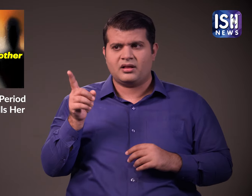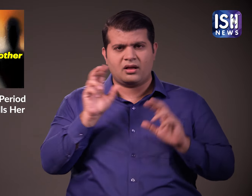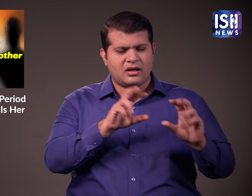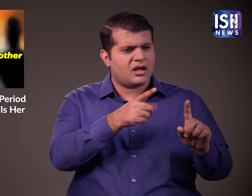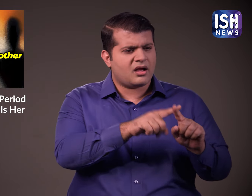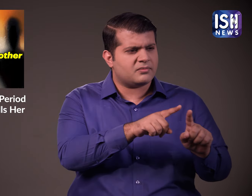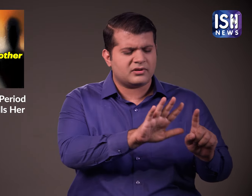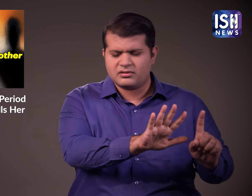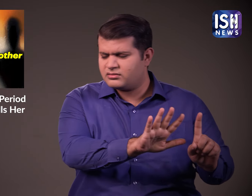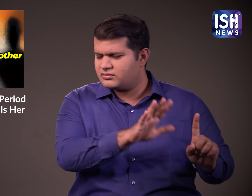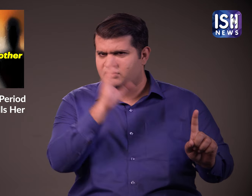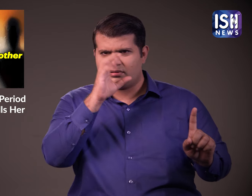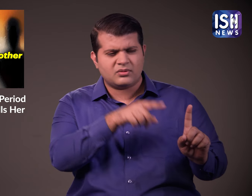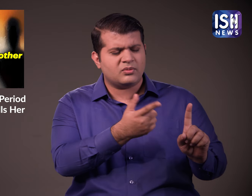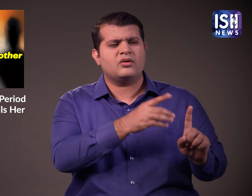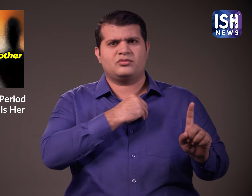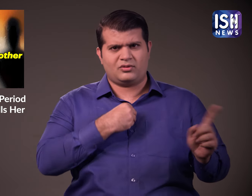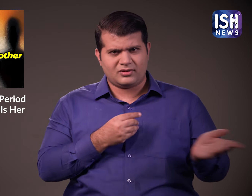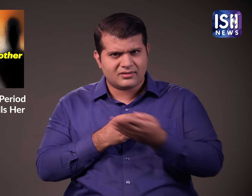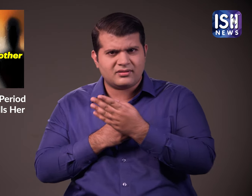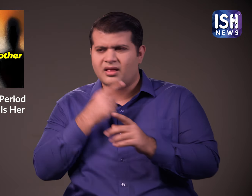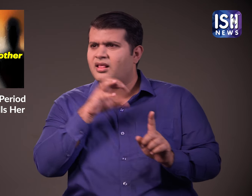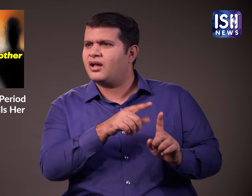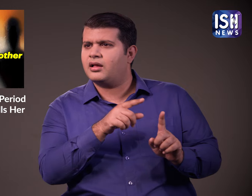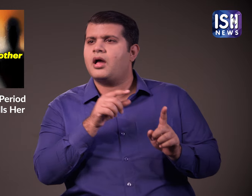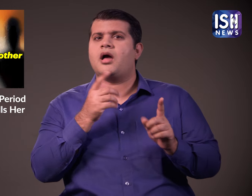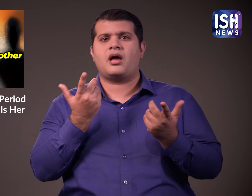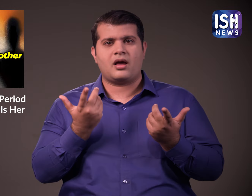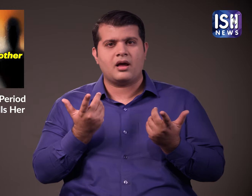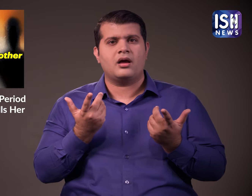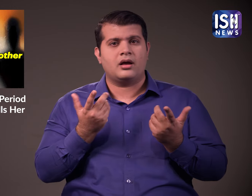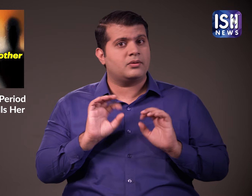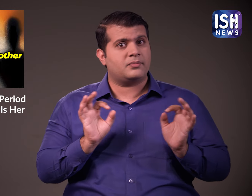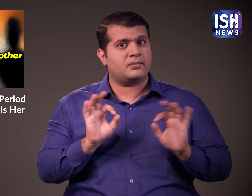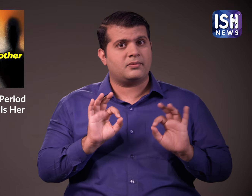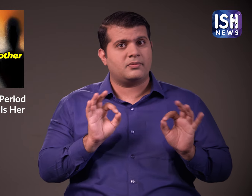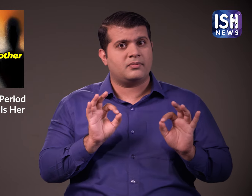So when this happened, why couldn't he just take her to the doctor and understand the problem. Why didn't he do that?